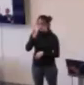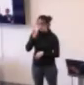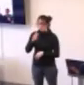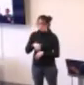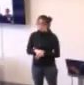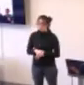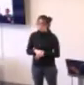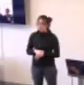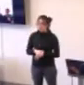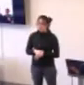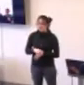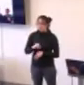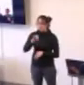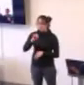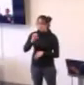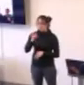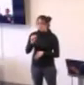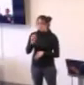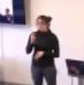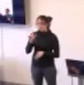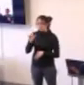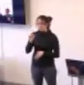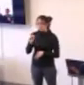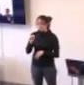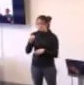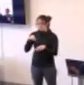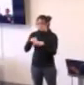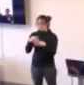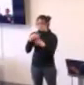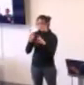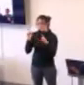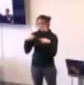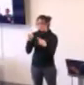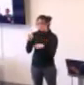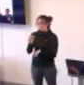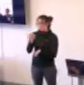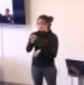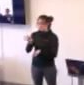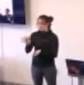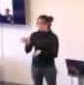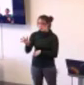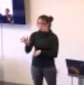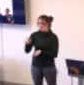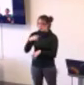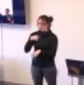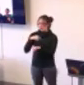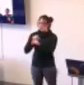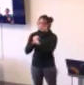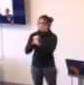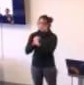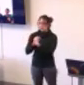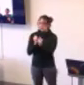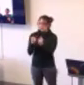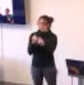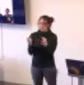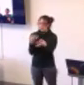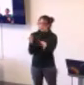John Wilson has been incarcerated since 1994, and I've been working, trying to free him for 12 years.